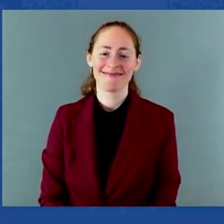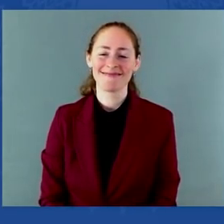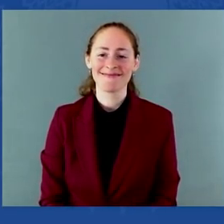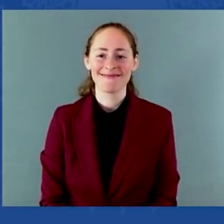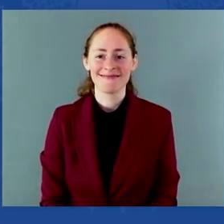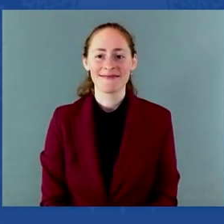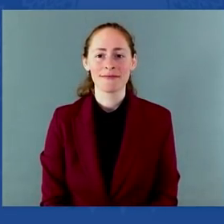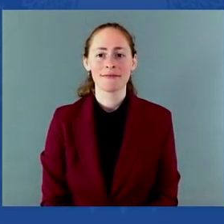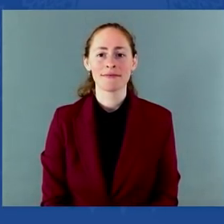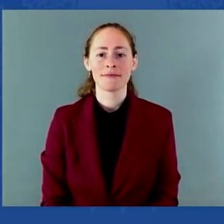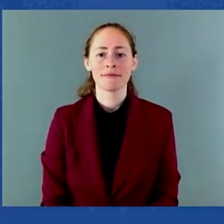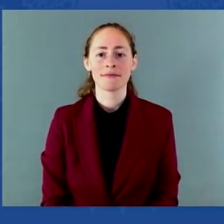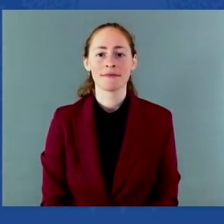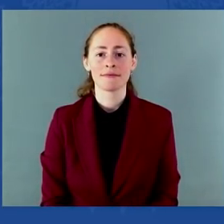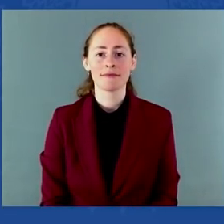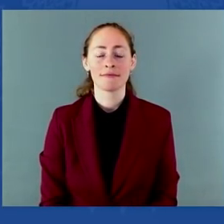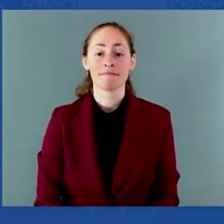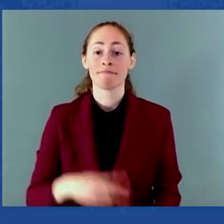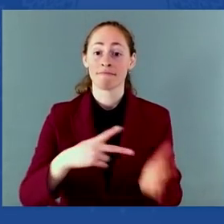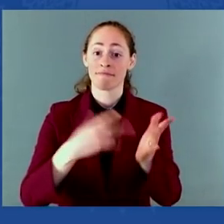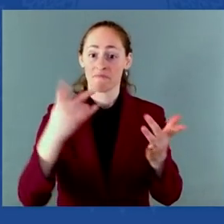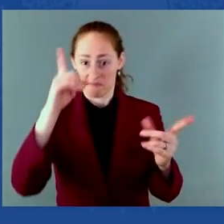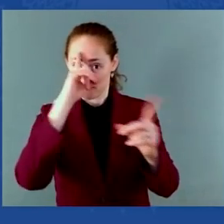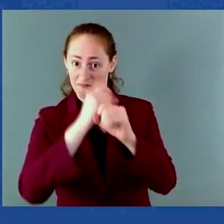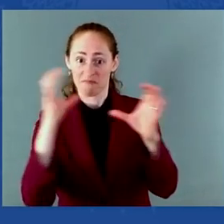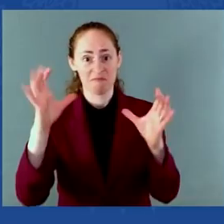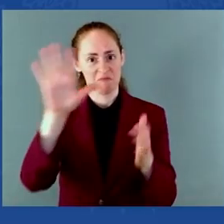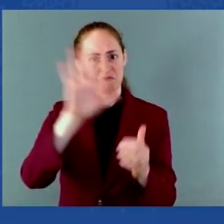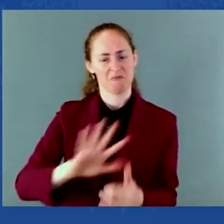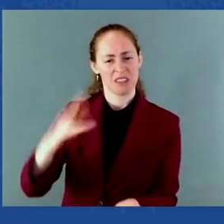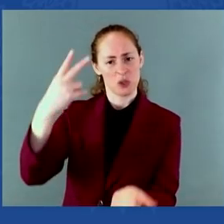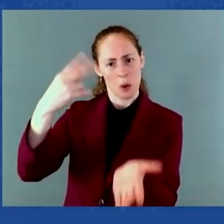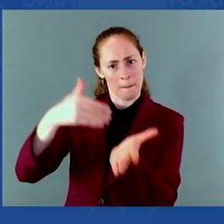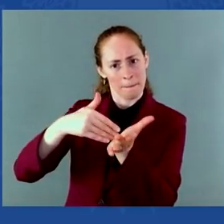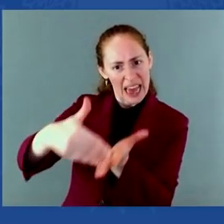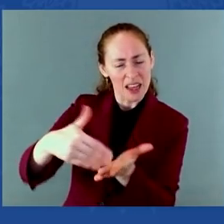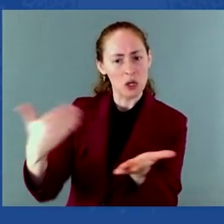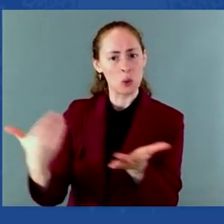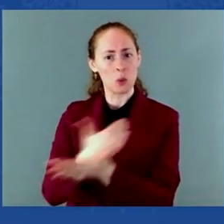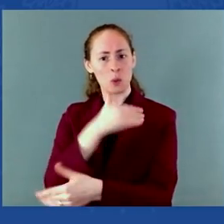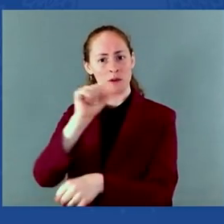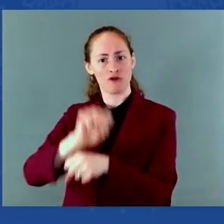and up to 16 million jobs nationwide. Good-paying jobs. Union jobs.